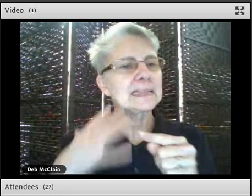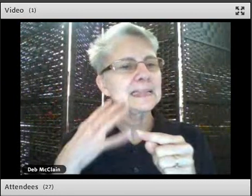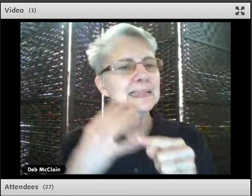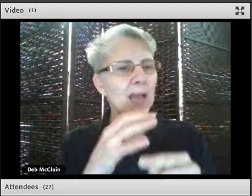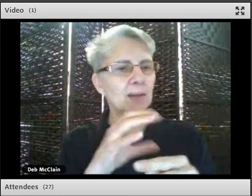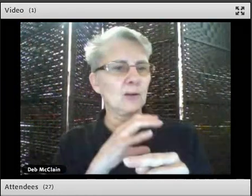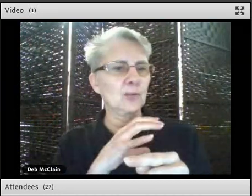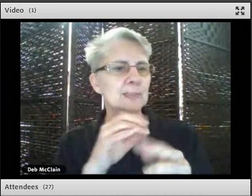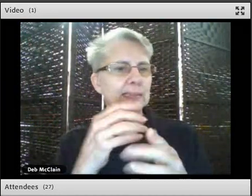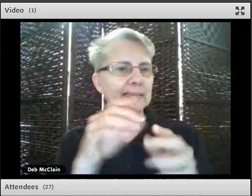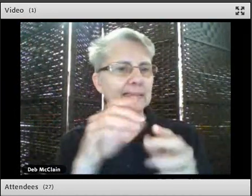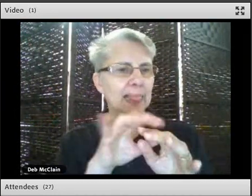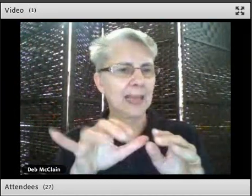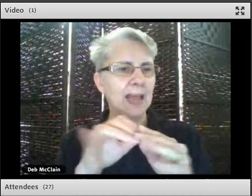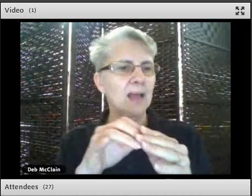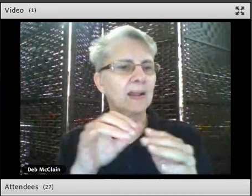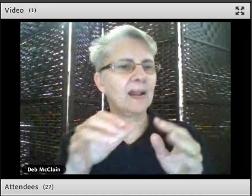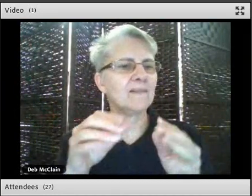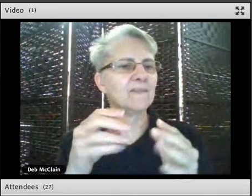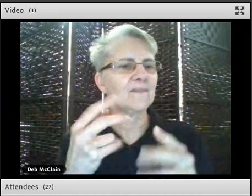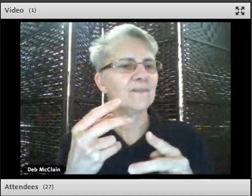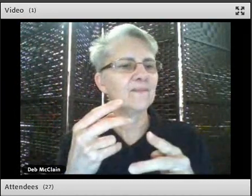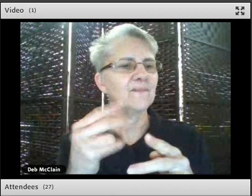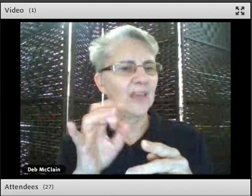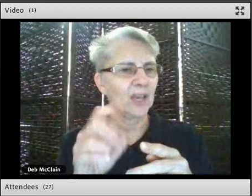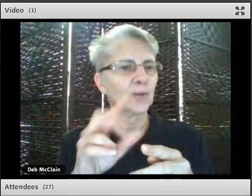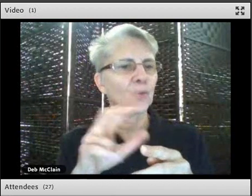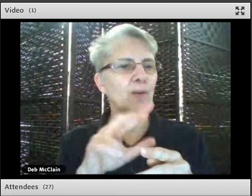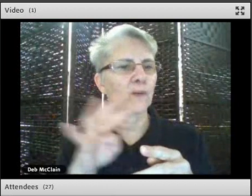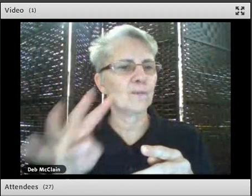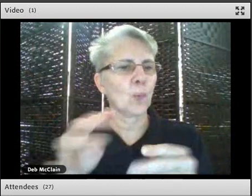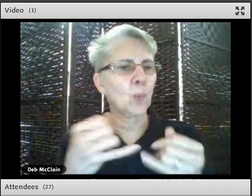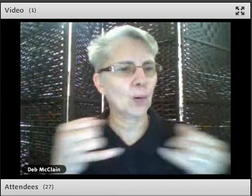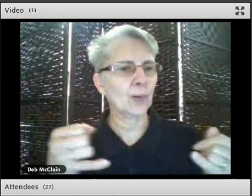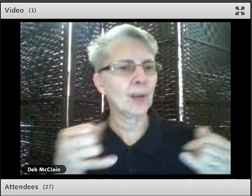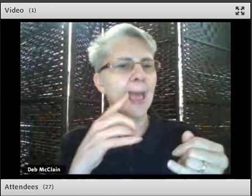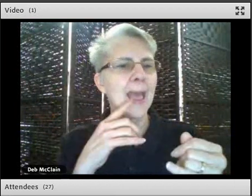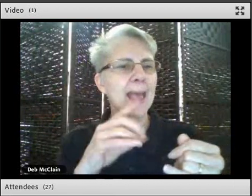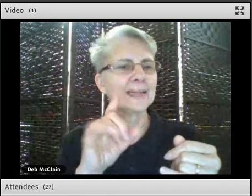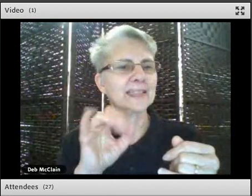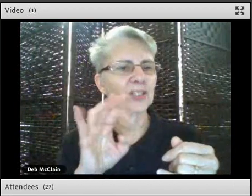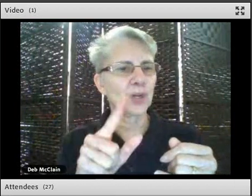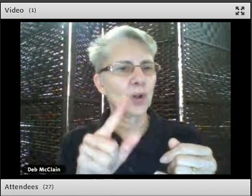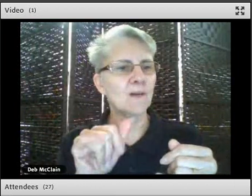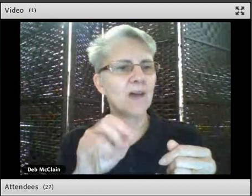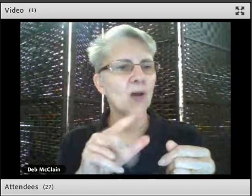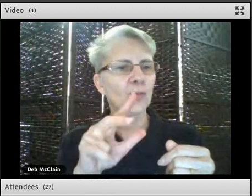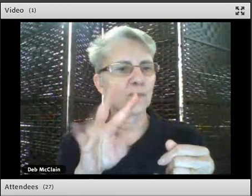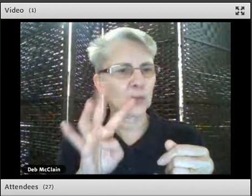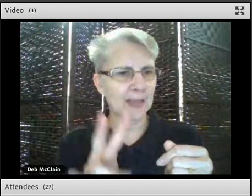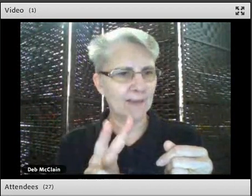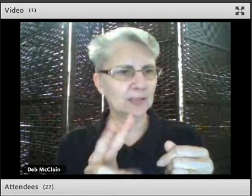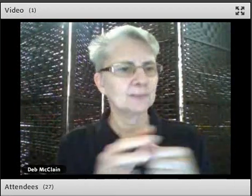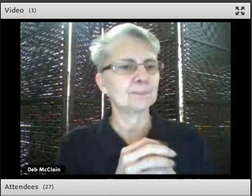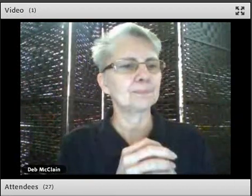So, the OPAC display doesn't show these elements, right?